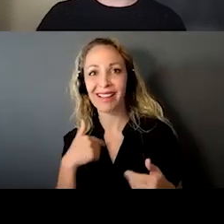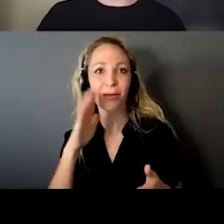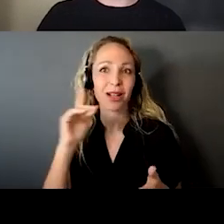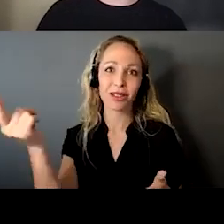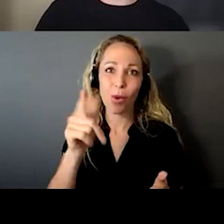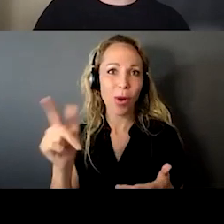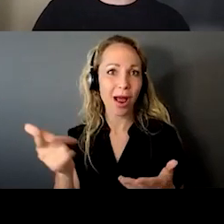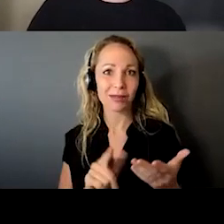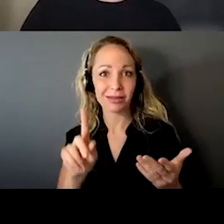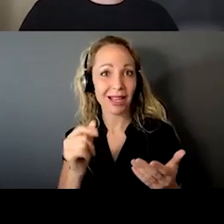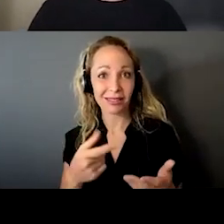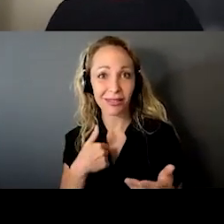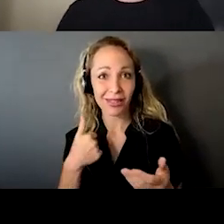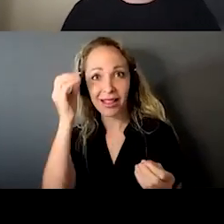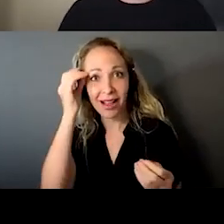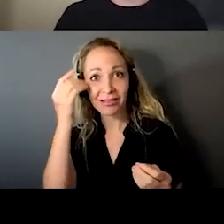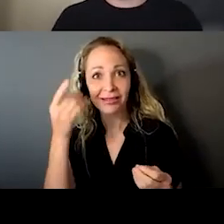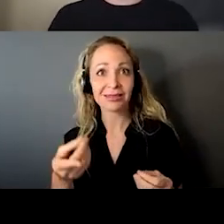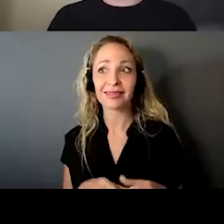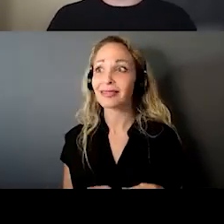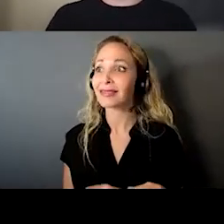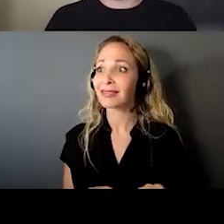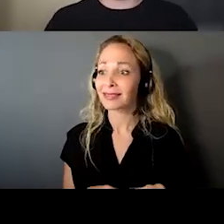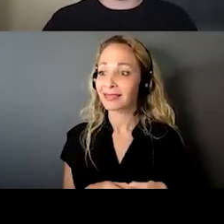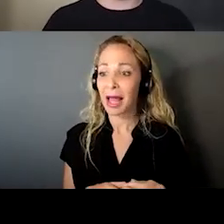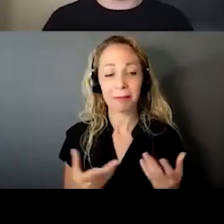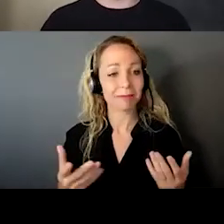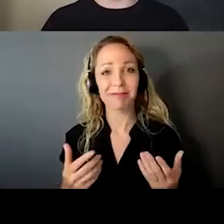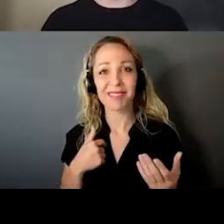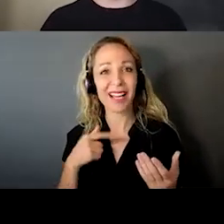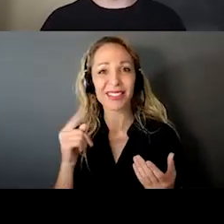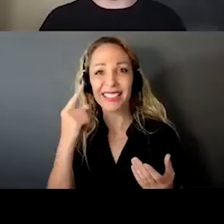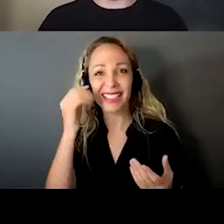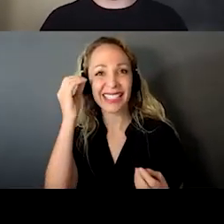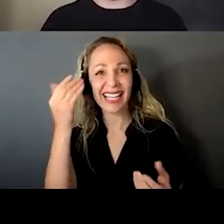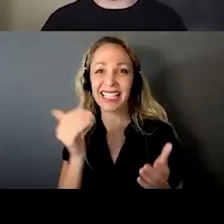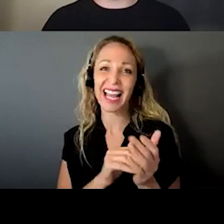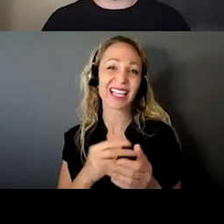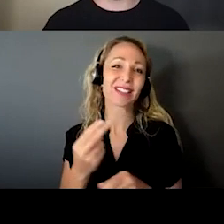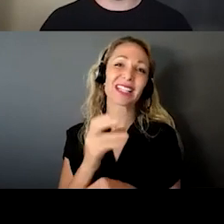I JUST THINK THAT AGAIN USING THE CUSTOM OBJECT IT COMES IN HANDY.